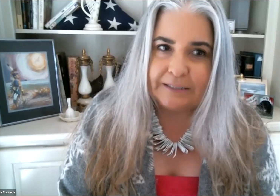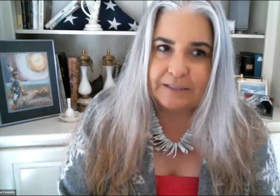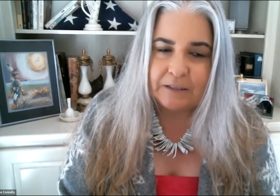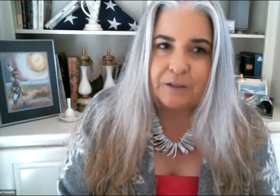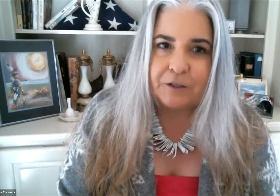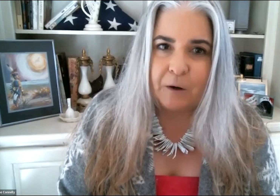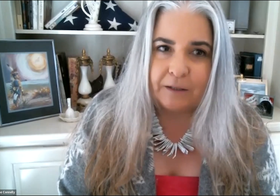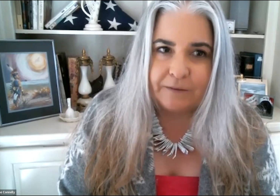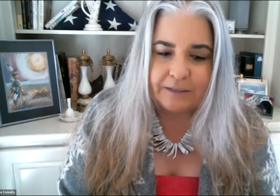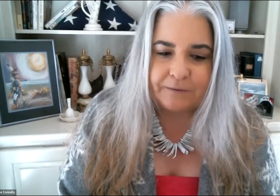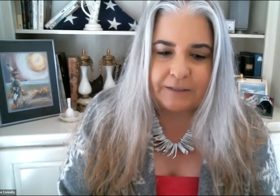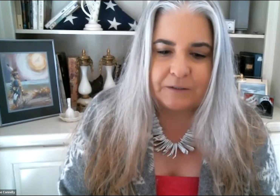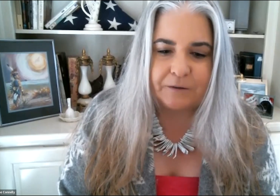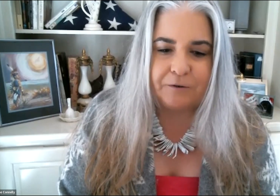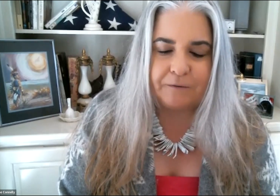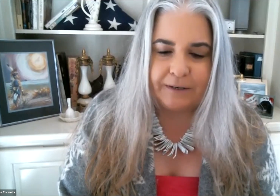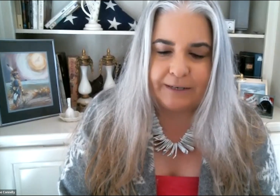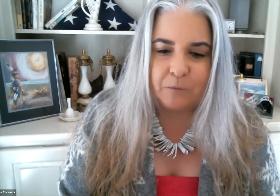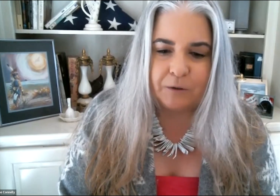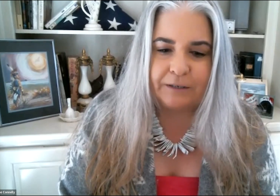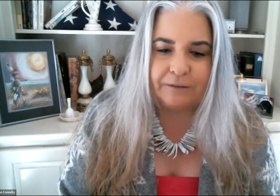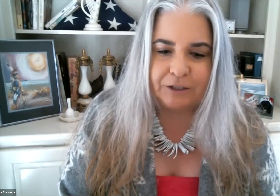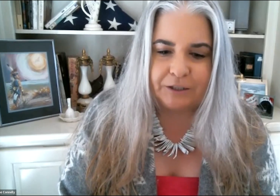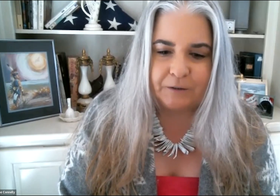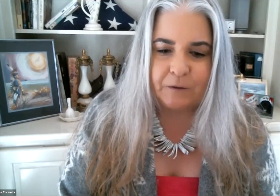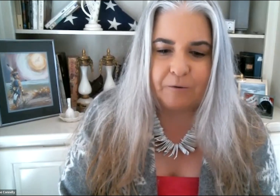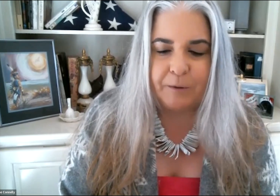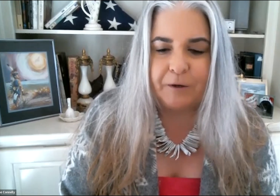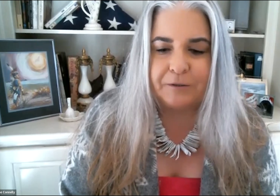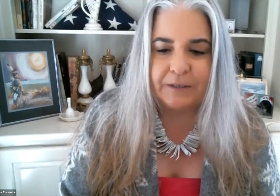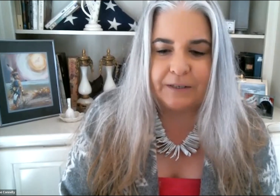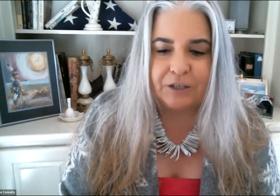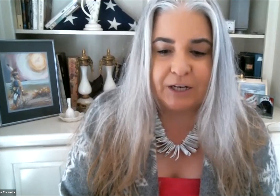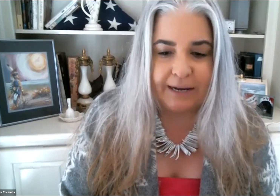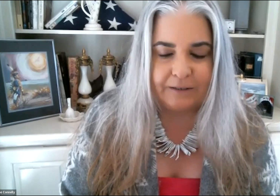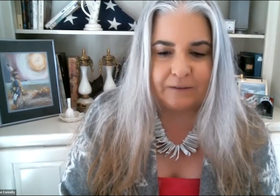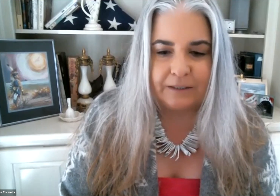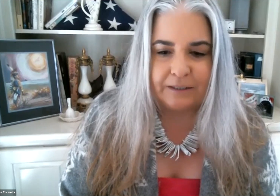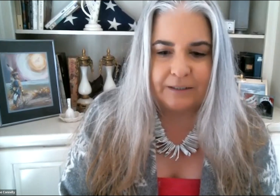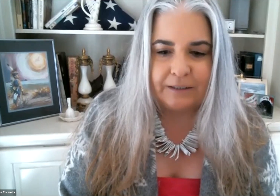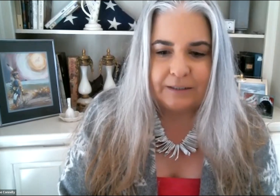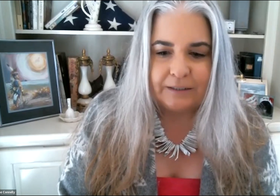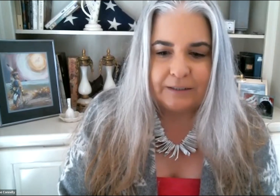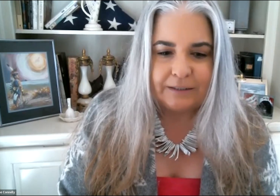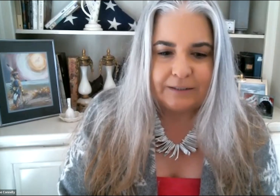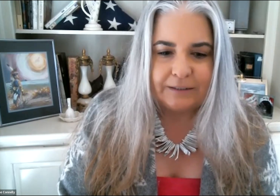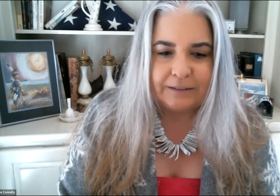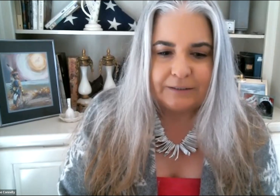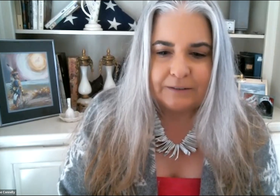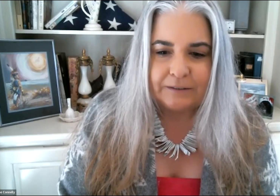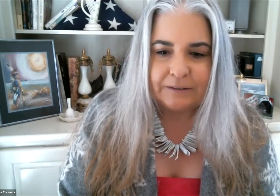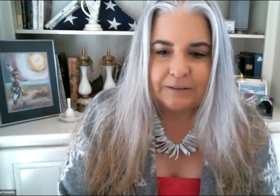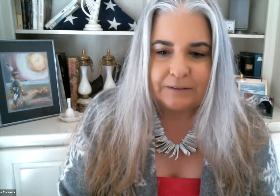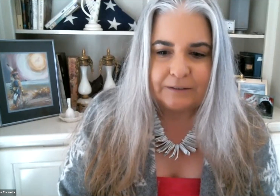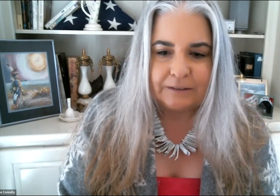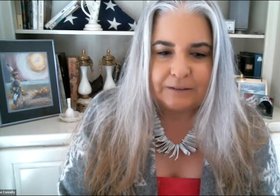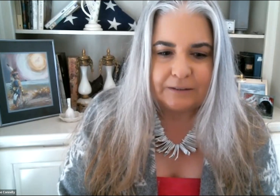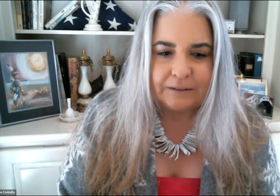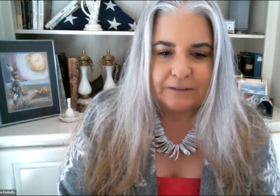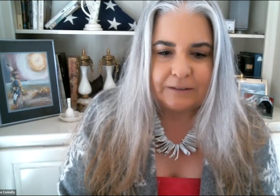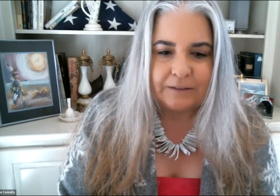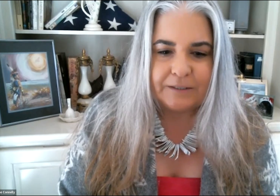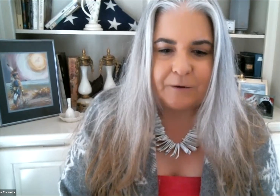We'll be posting links to all of these events so that you could find out more and register they will be posted in the chat